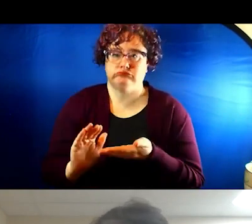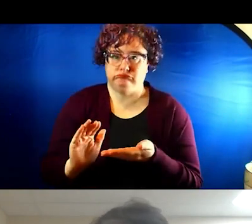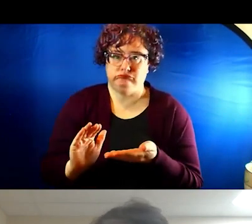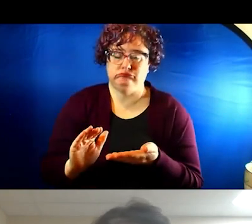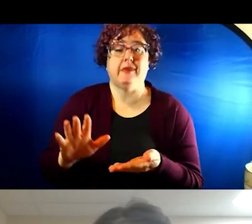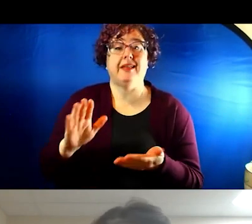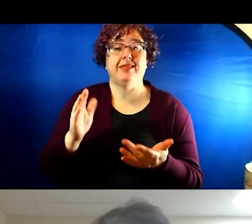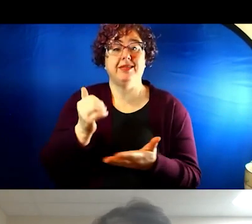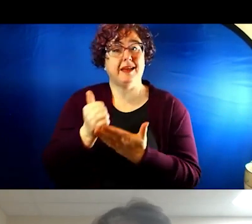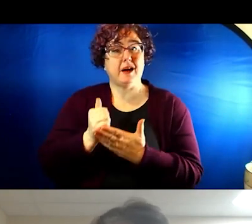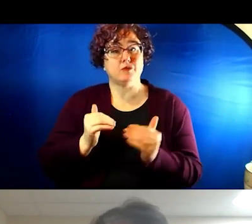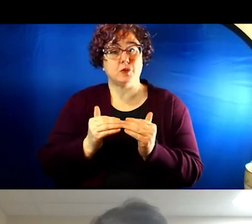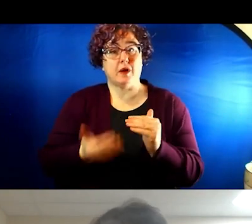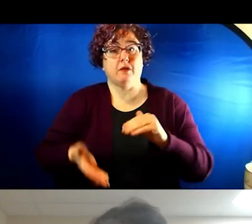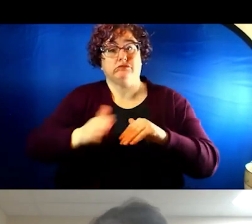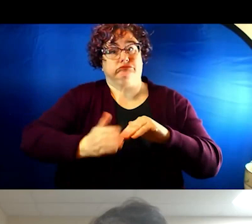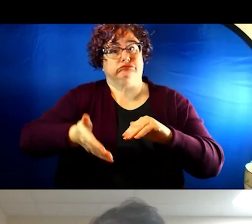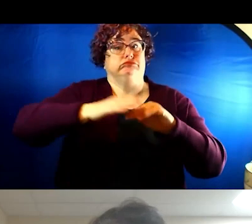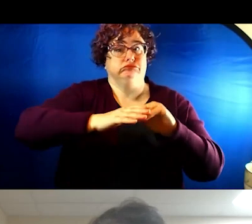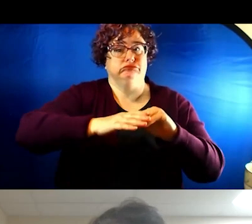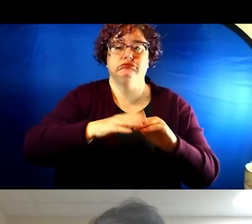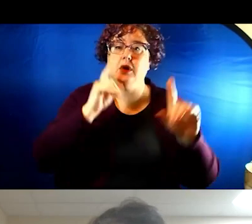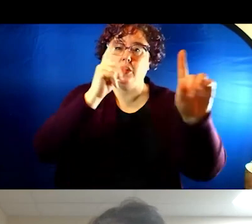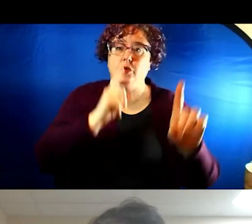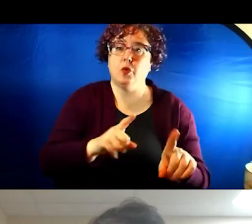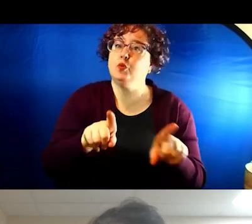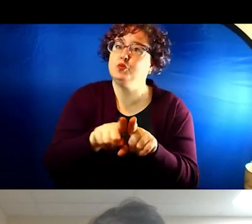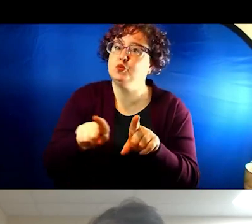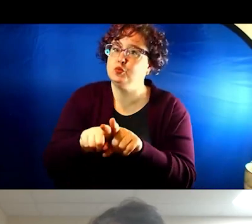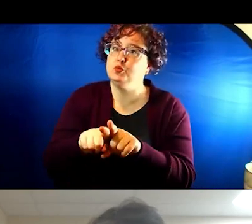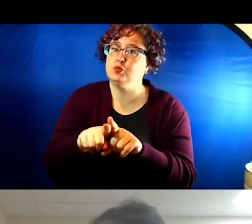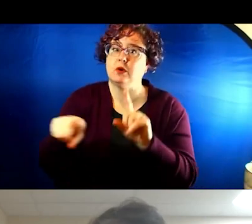THERE IS SO MANY POSITIVE OUTCOMES P ASSOCIATED WITH THE